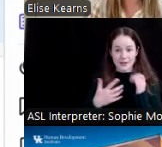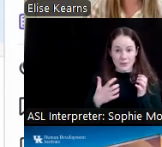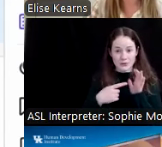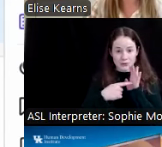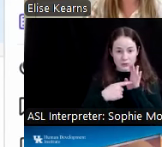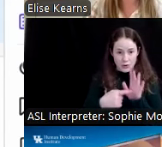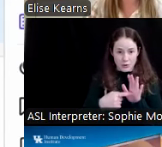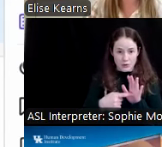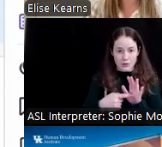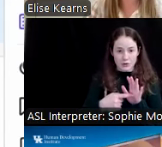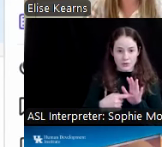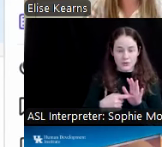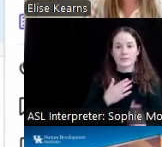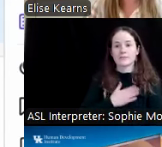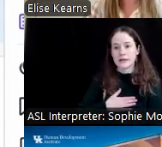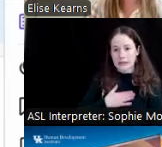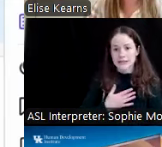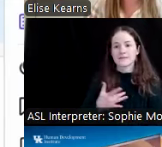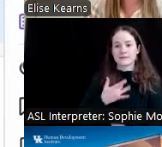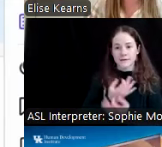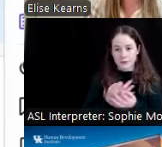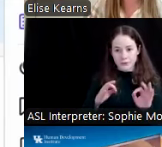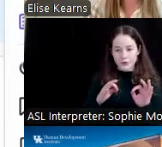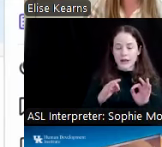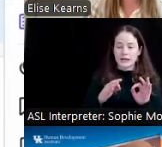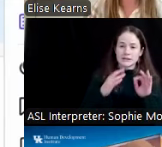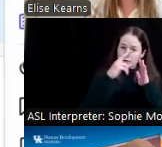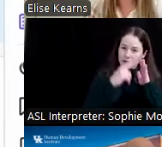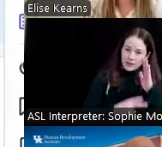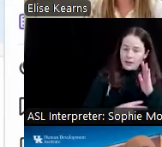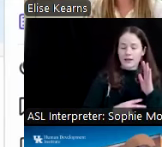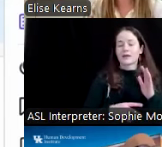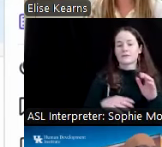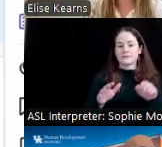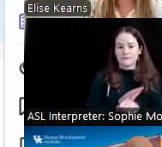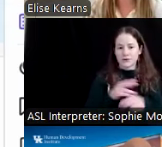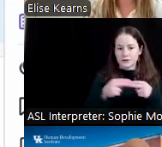feel free to go through this actually gives you quite a gives you a schedule where you might be able to track what